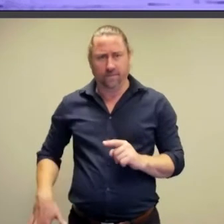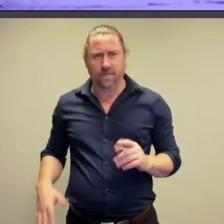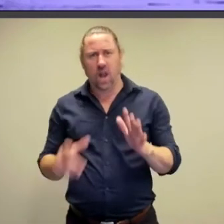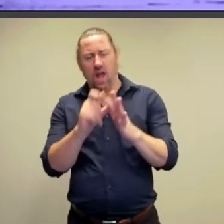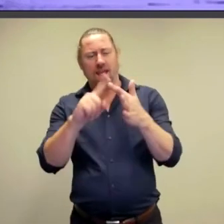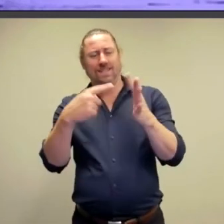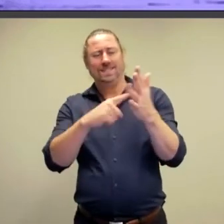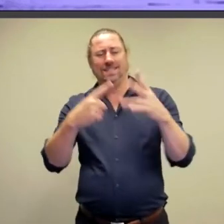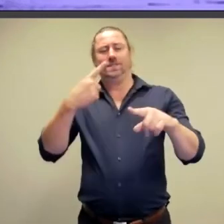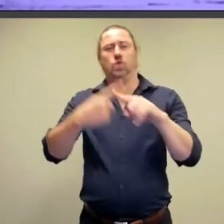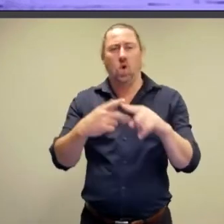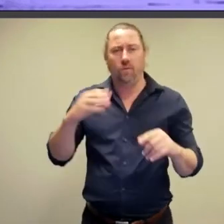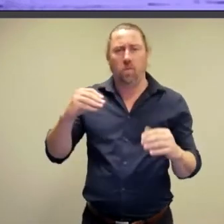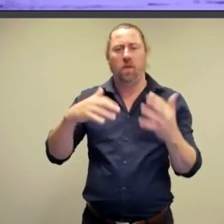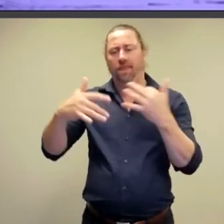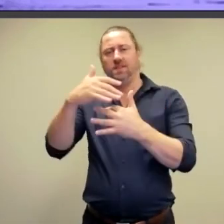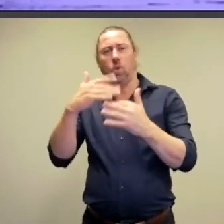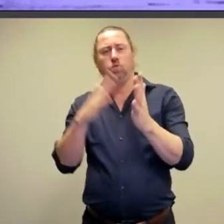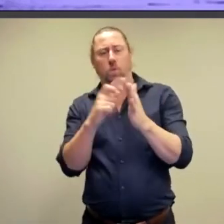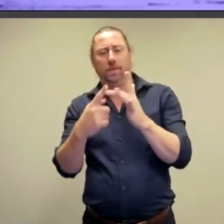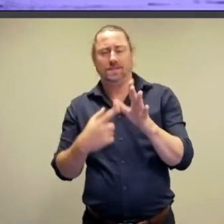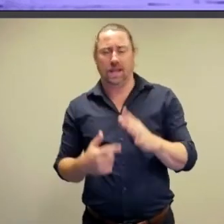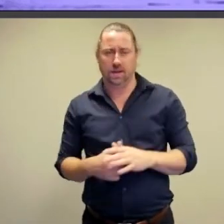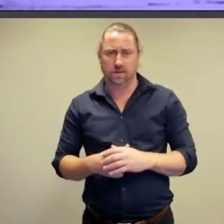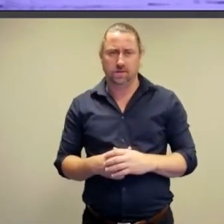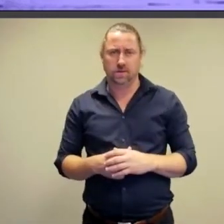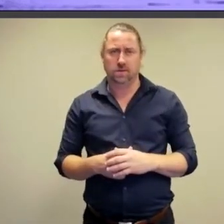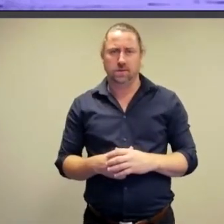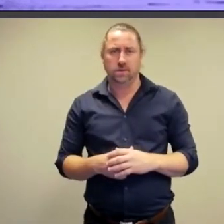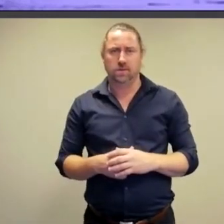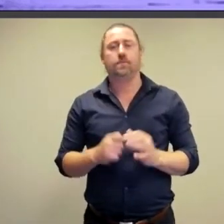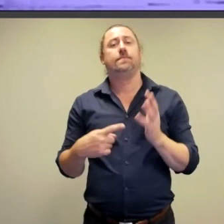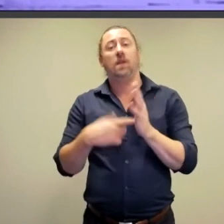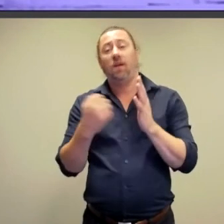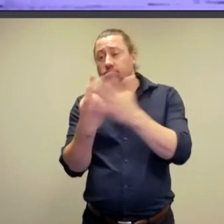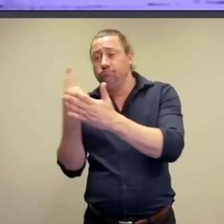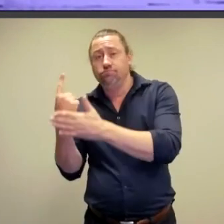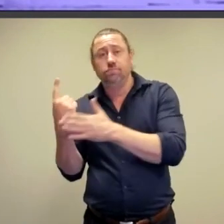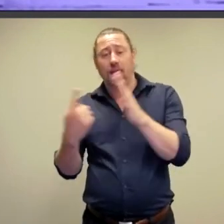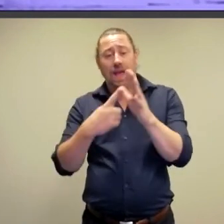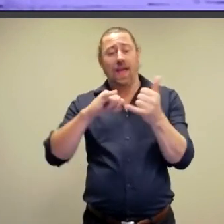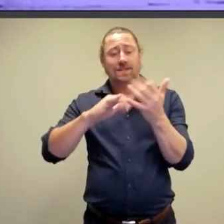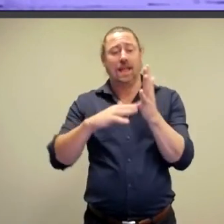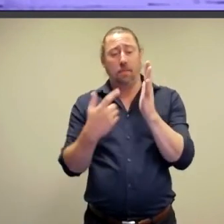from social media. But